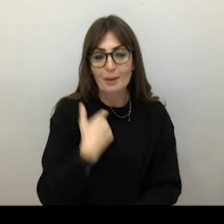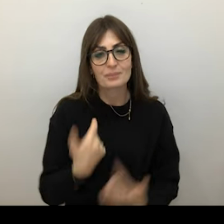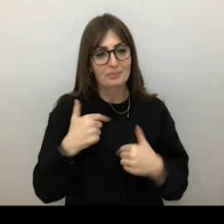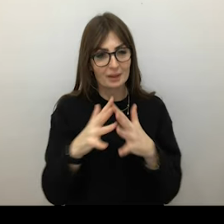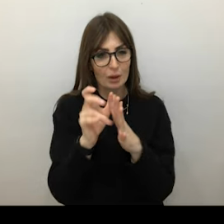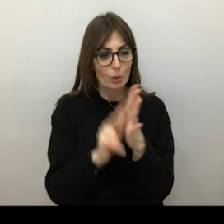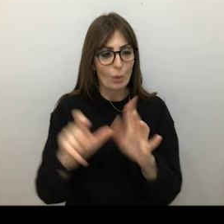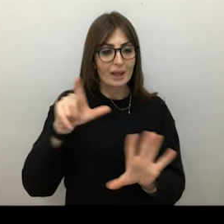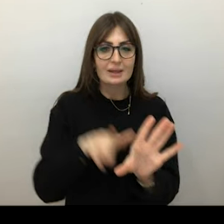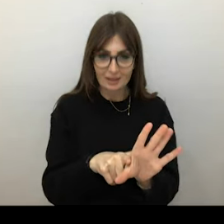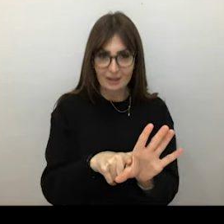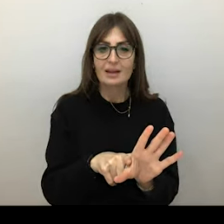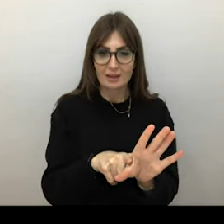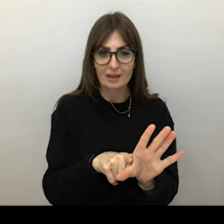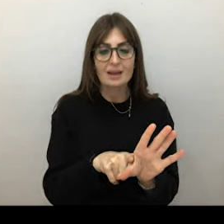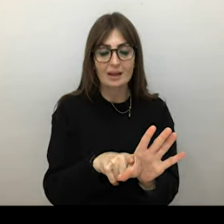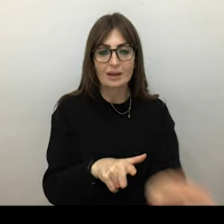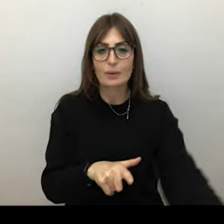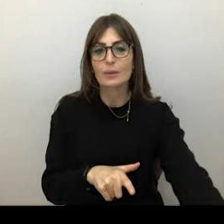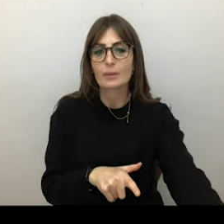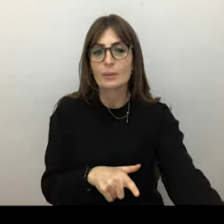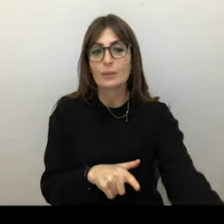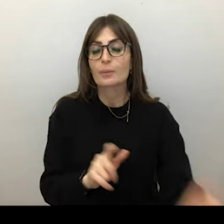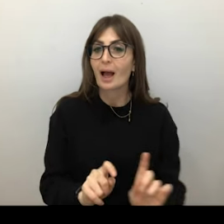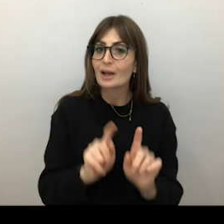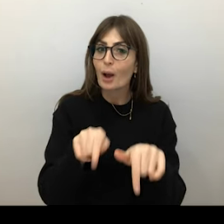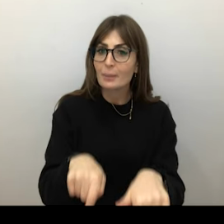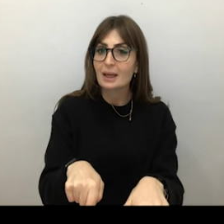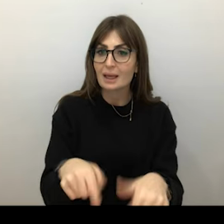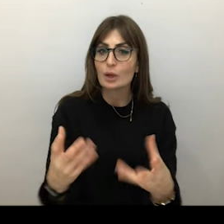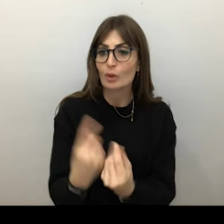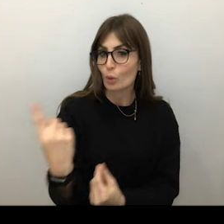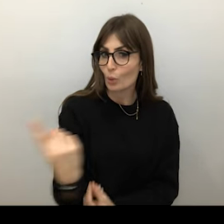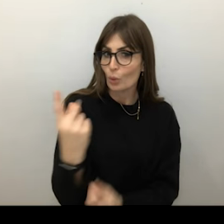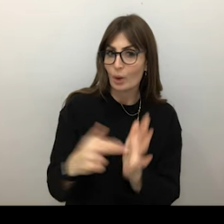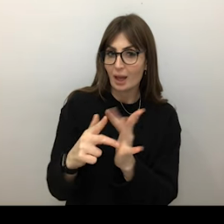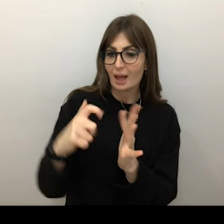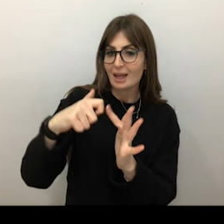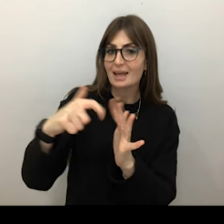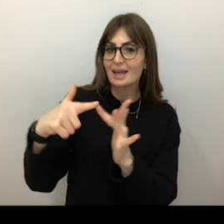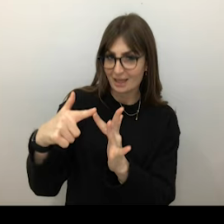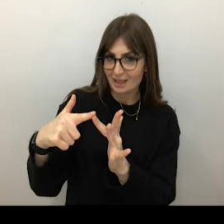I'm Wendy Martin, Director of the Creative Futures Fund, and I'm joined by my colleague, Nikki Ralston, who